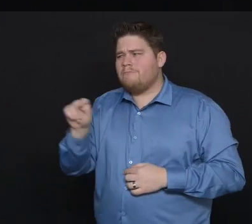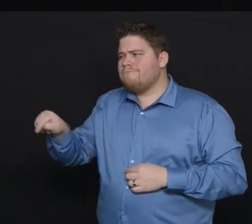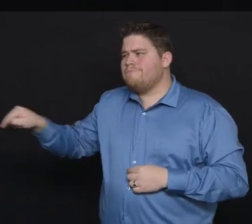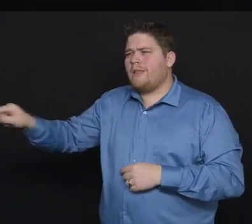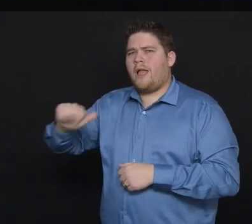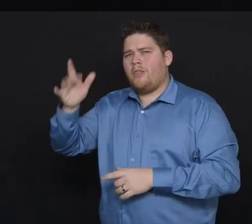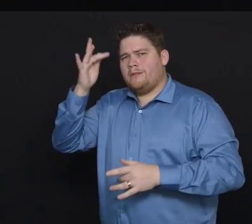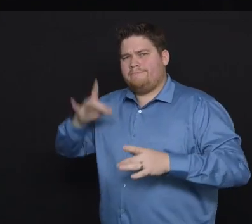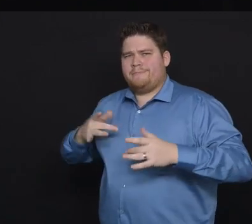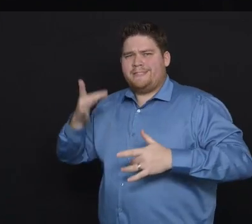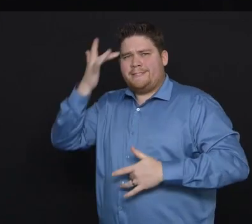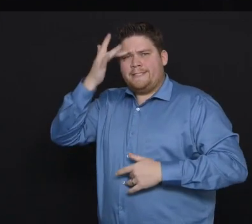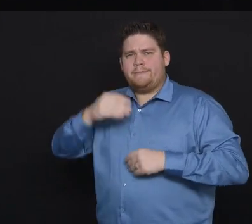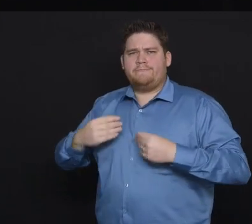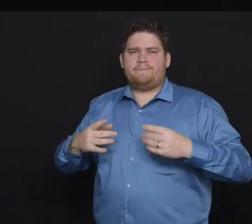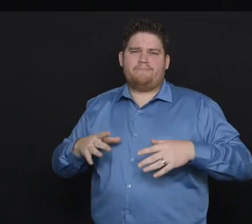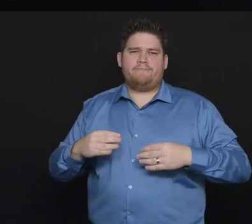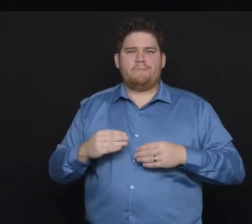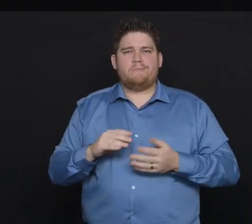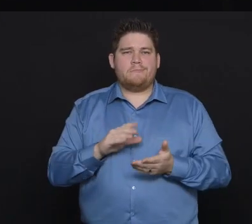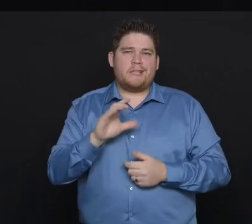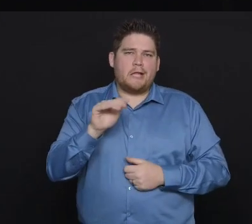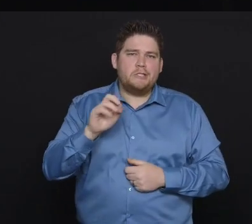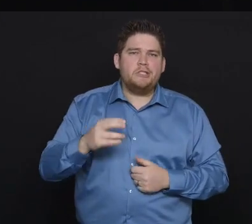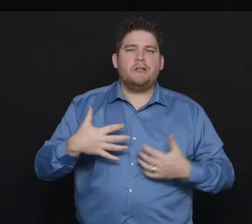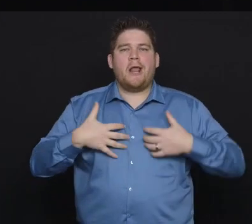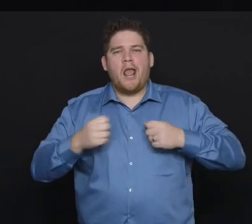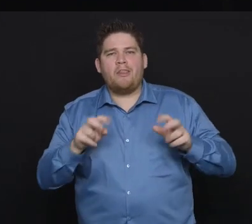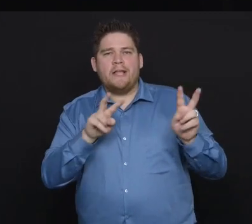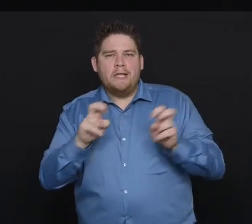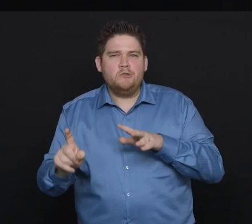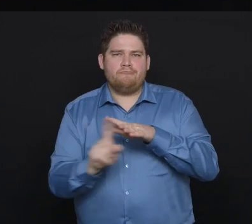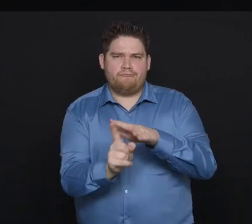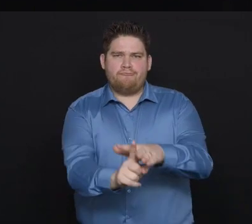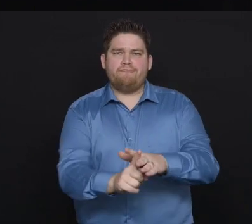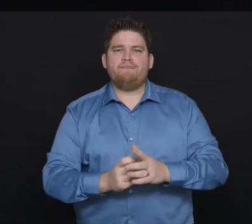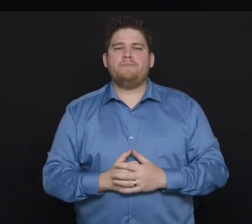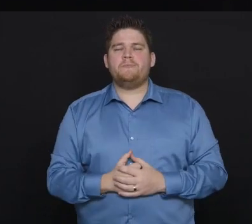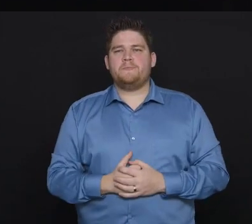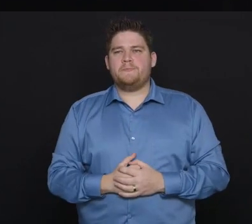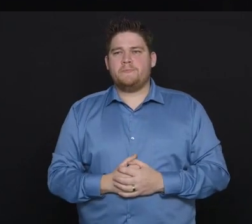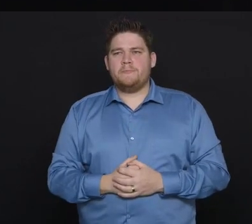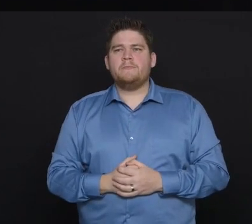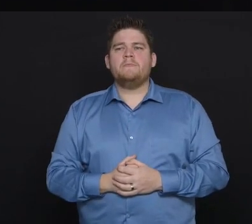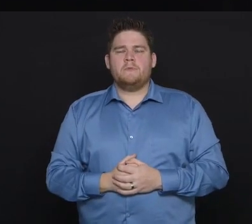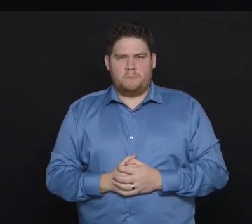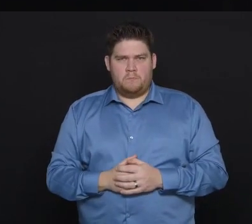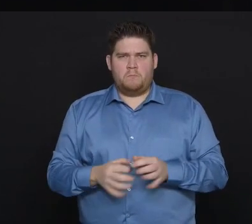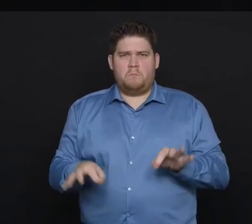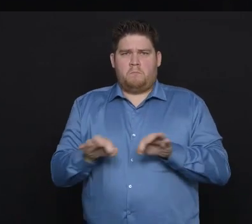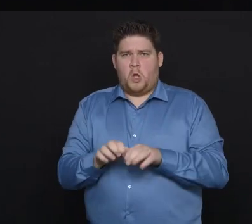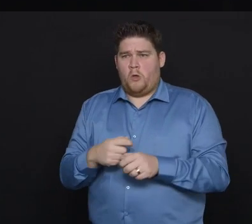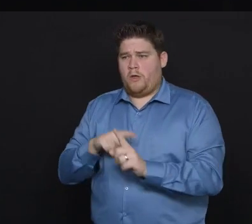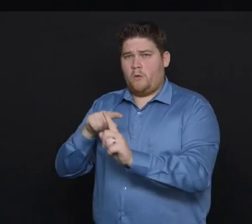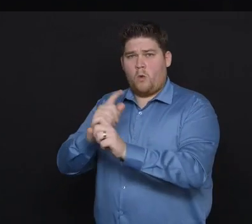care. I think it is working and I want to tell people that what you are doing is making a difference and